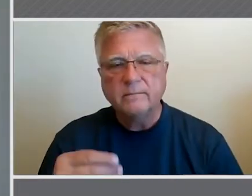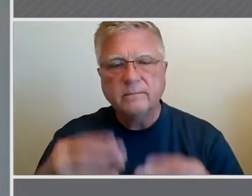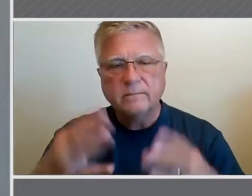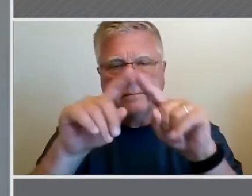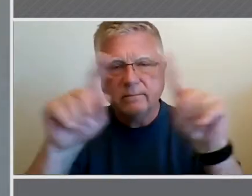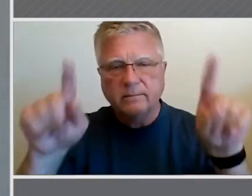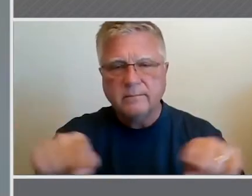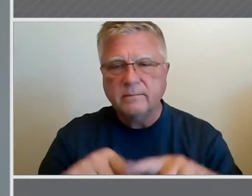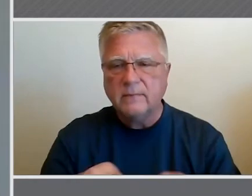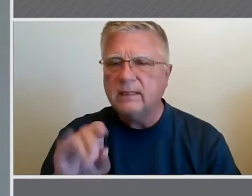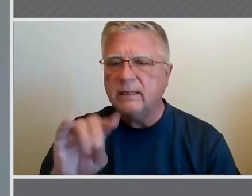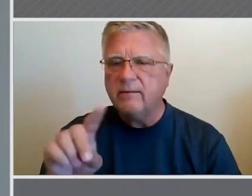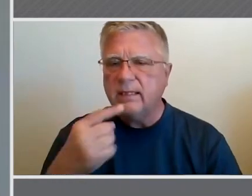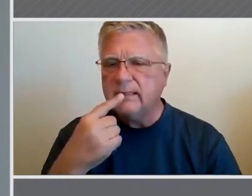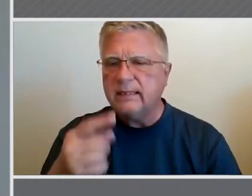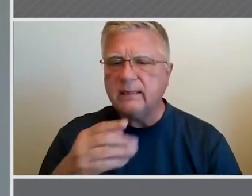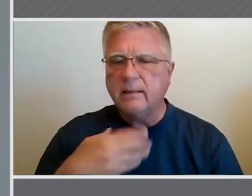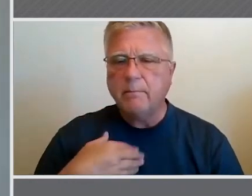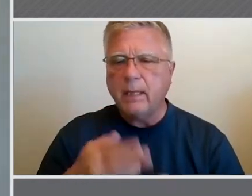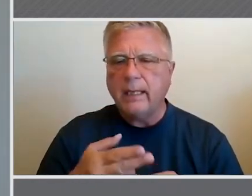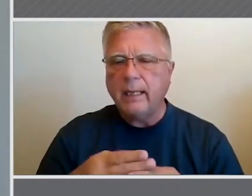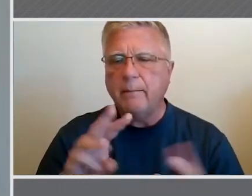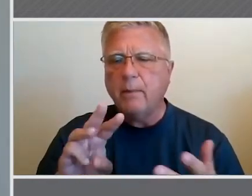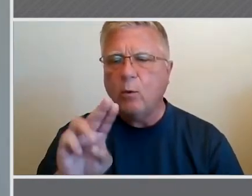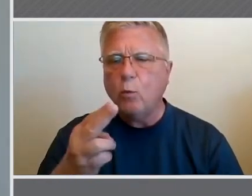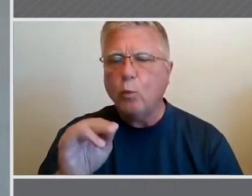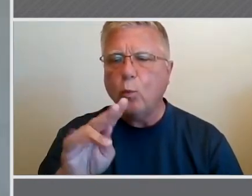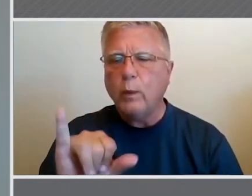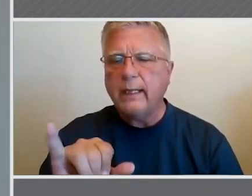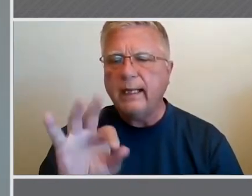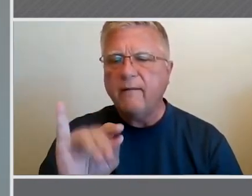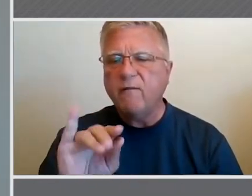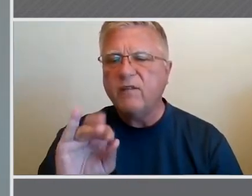As David said, my name is Whitney fence term I'm with the Office of Management and Budget Community Development Division.